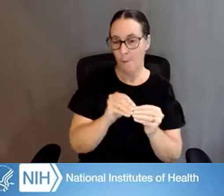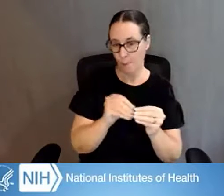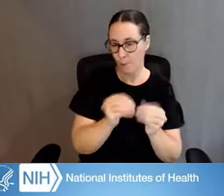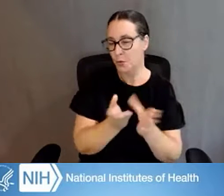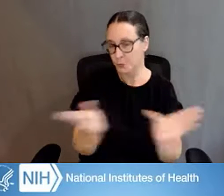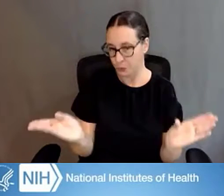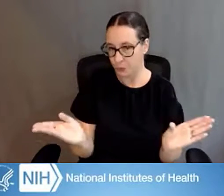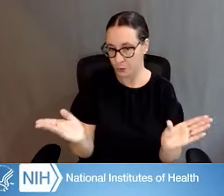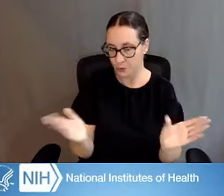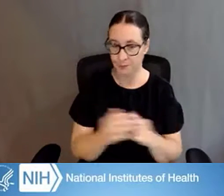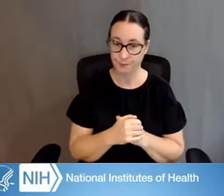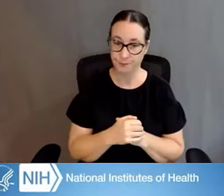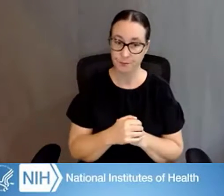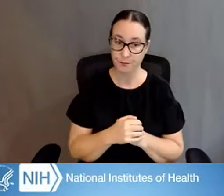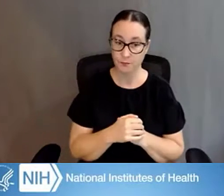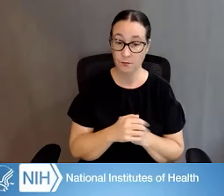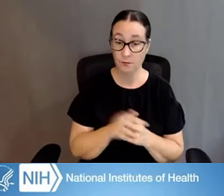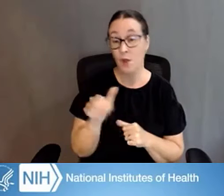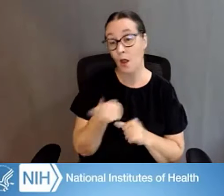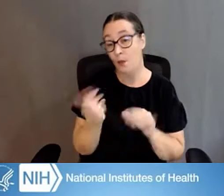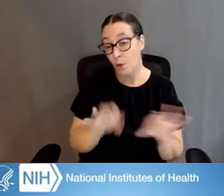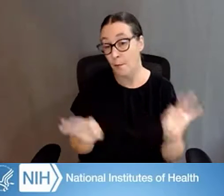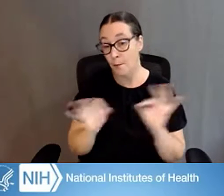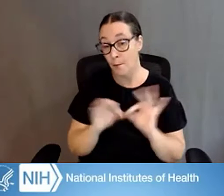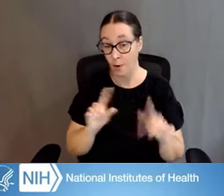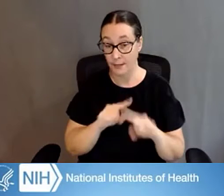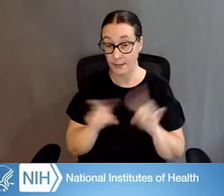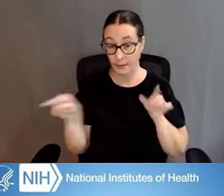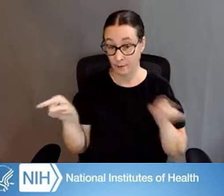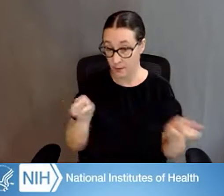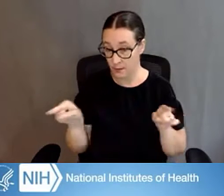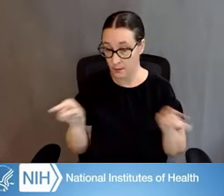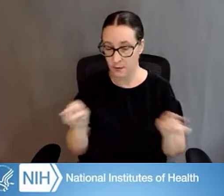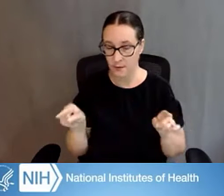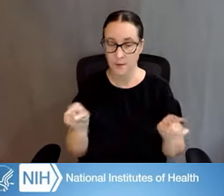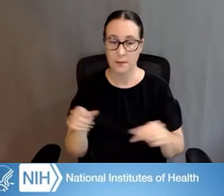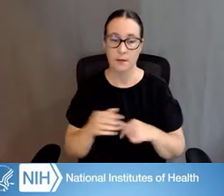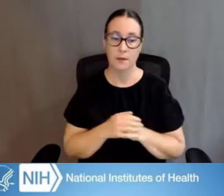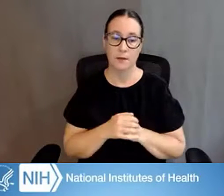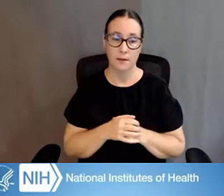I think the other important distinction between the two is that the data sharing policy